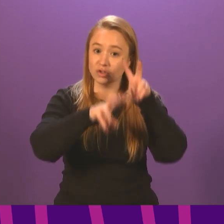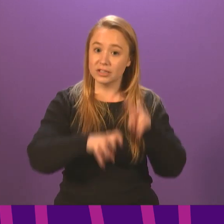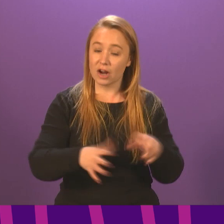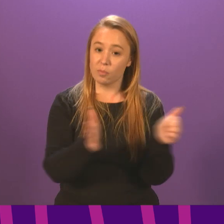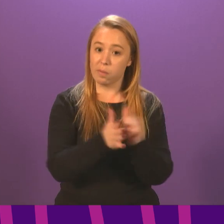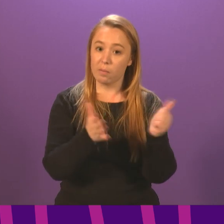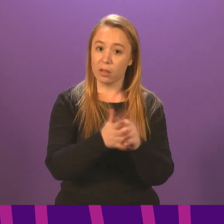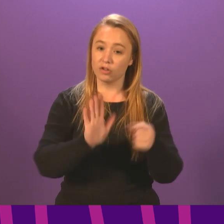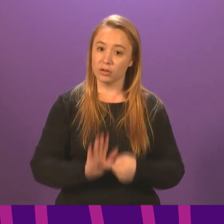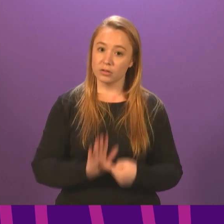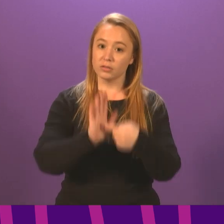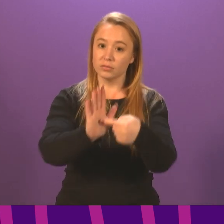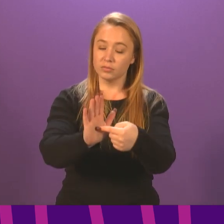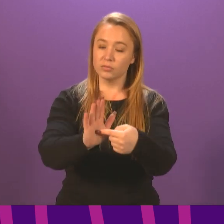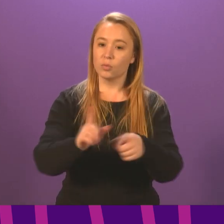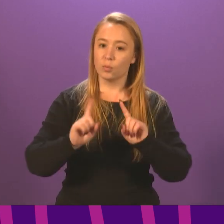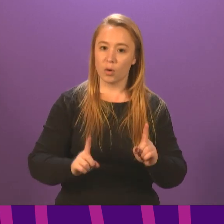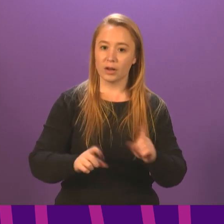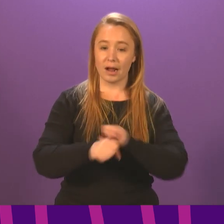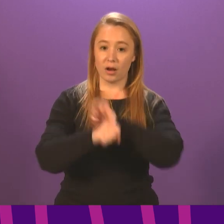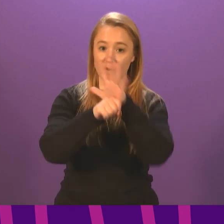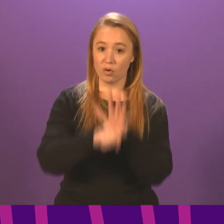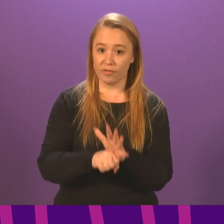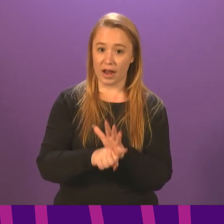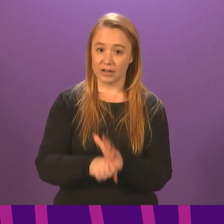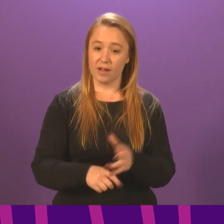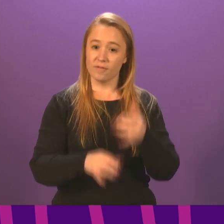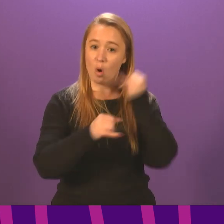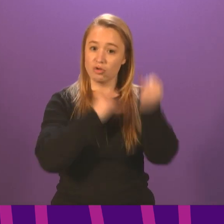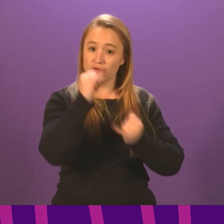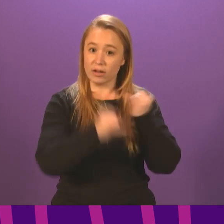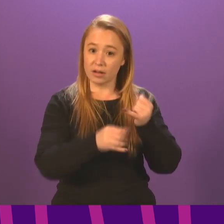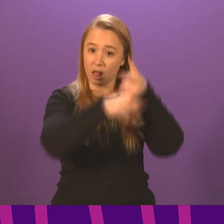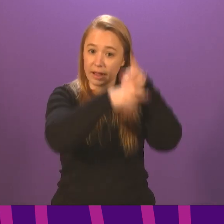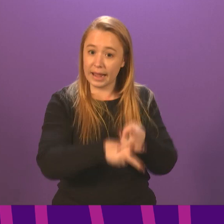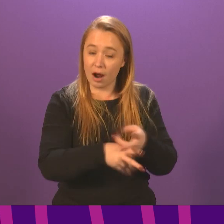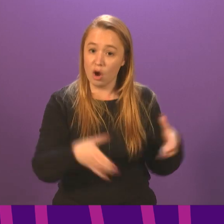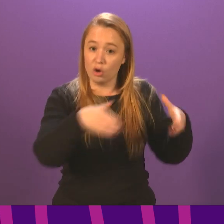disproportionate incidence of Covid-19 admissions to critical care units among patients from